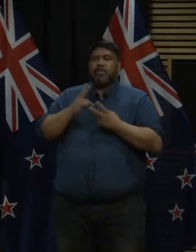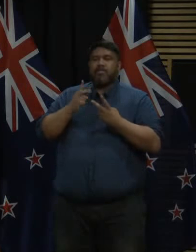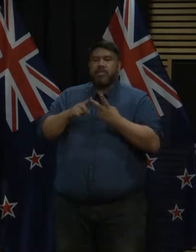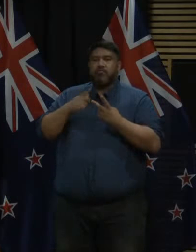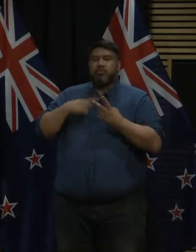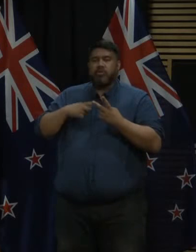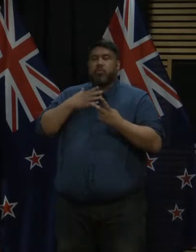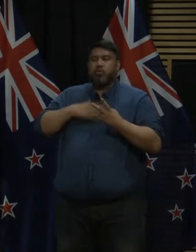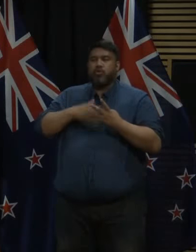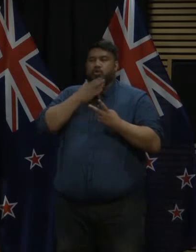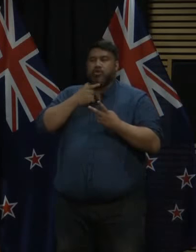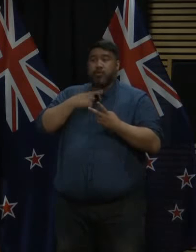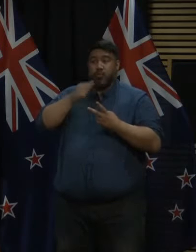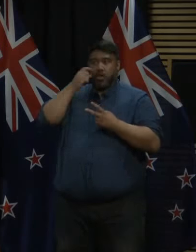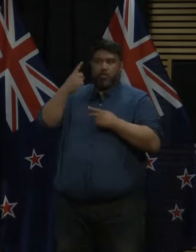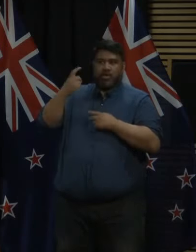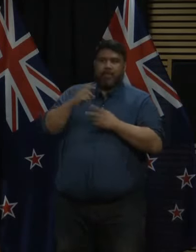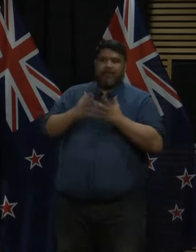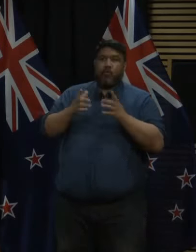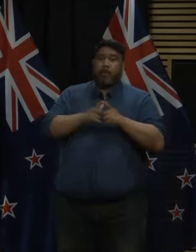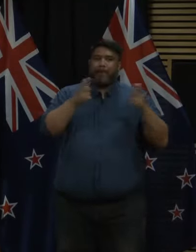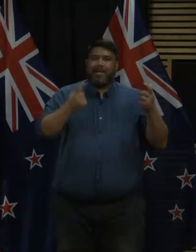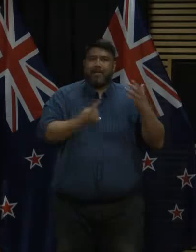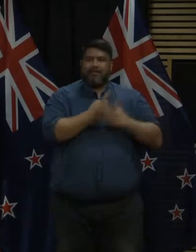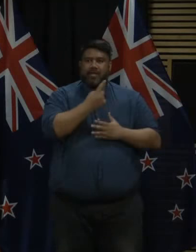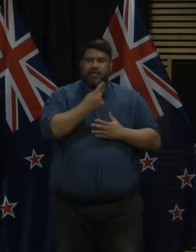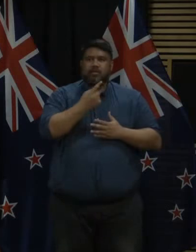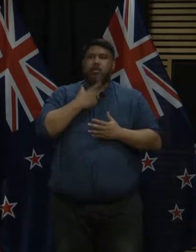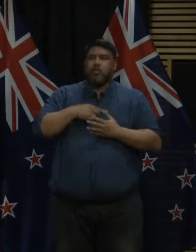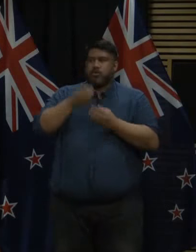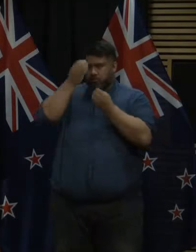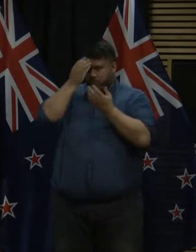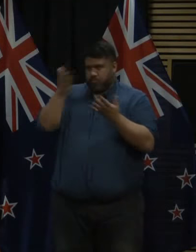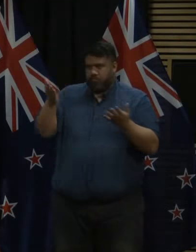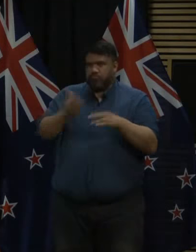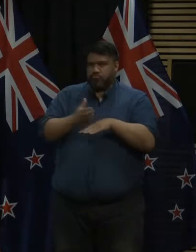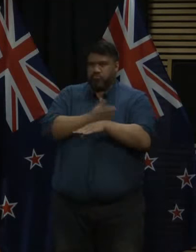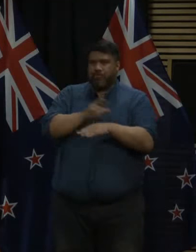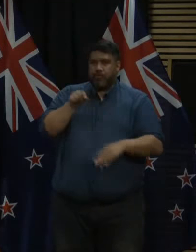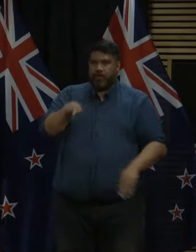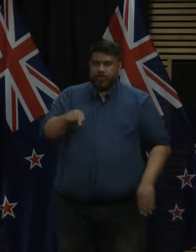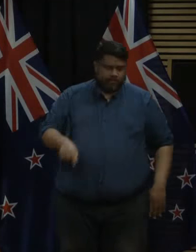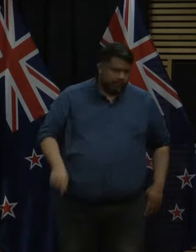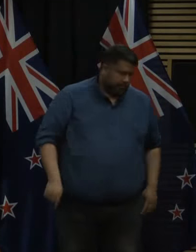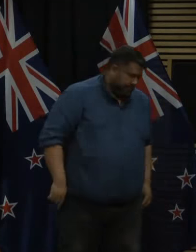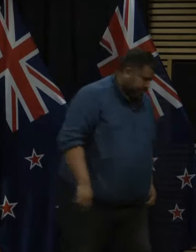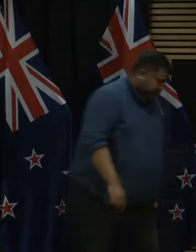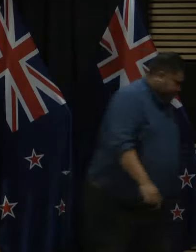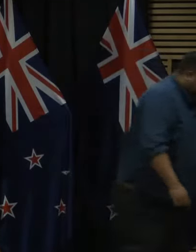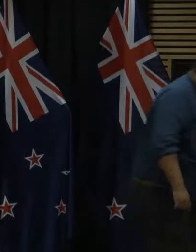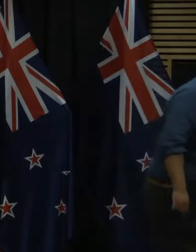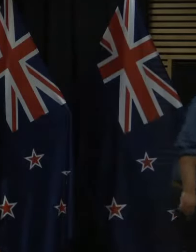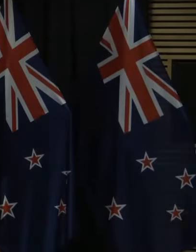individuals. It is likely you